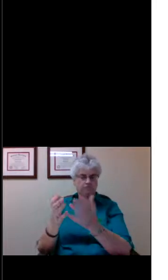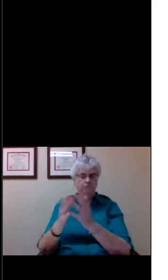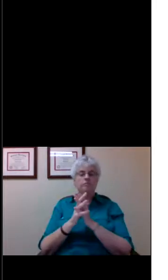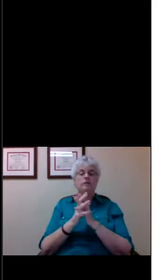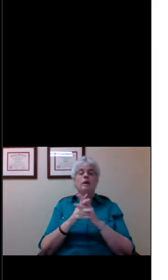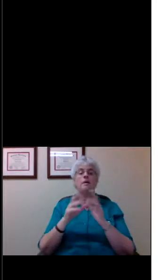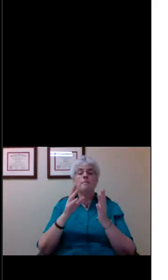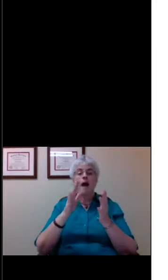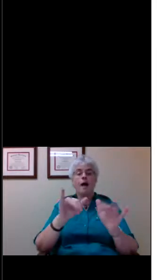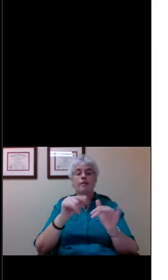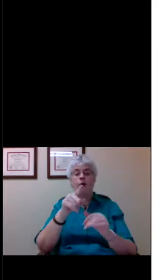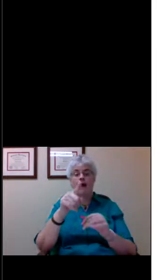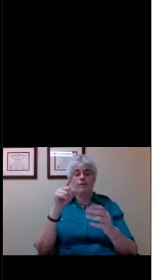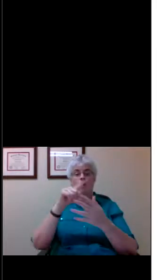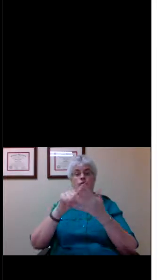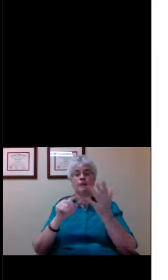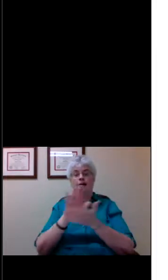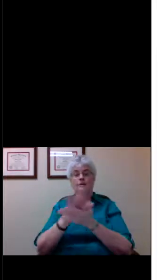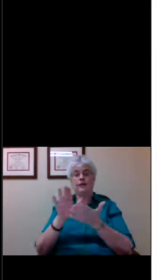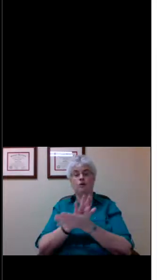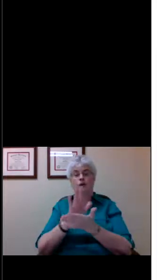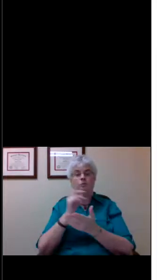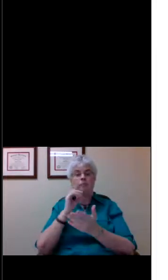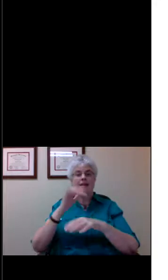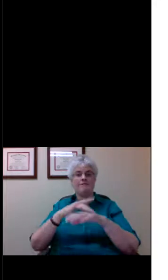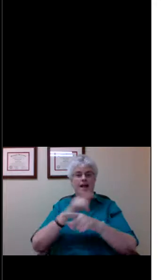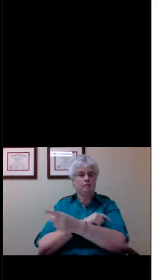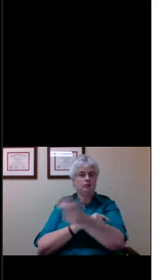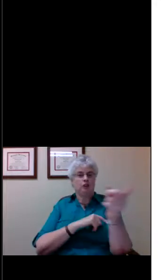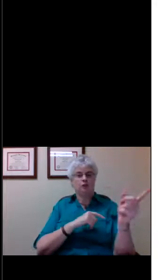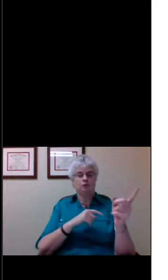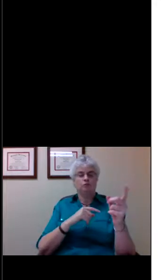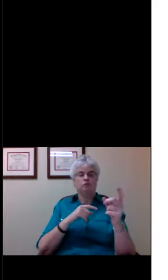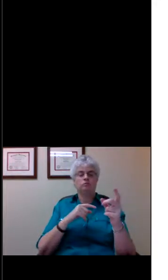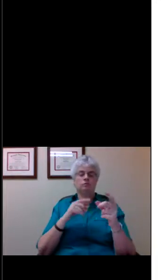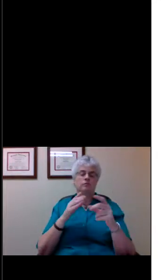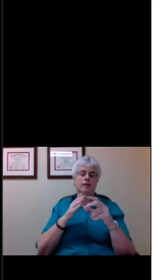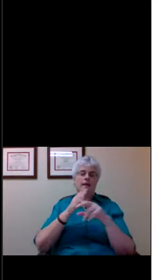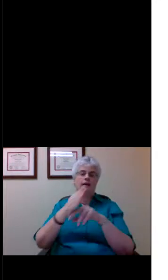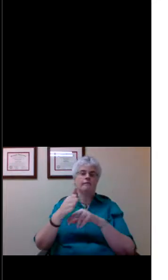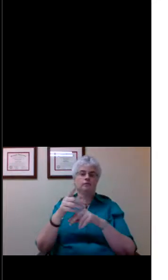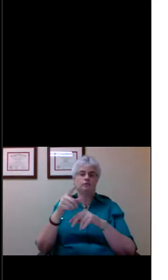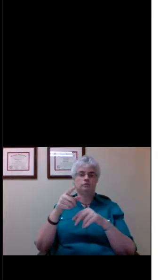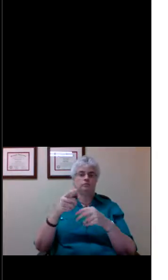that was provided to them. And by the way those white papers will be